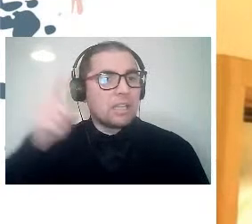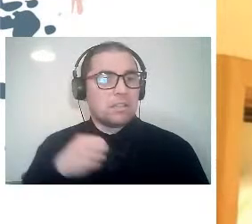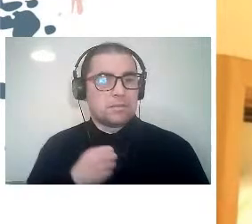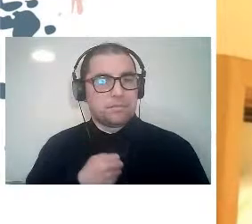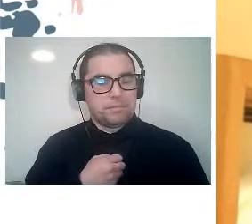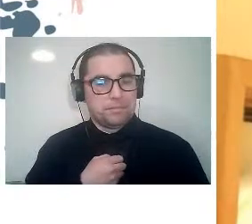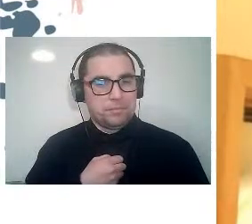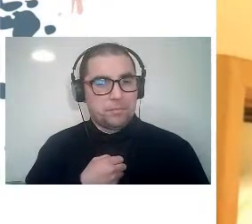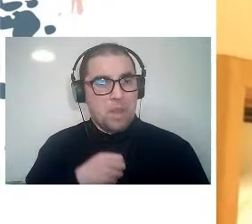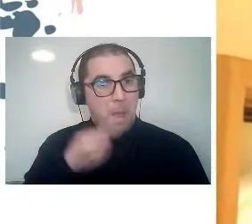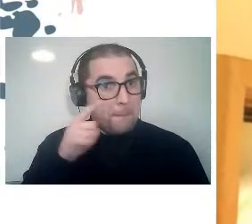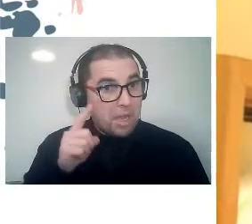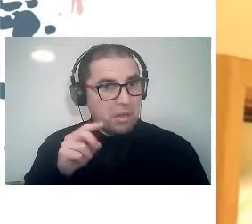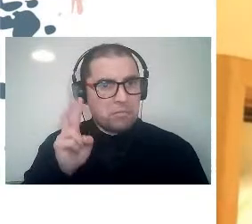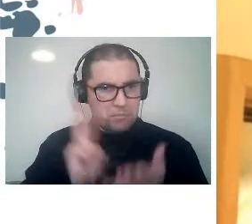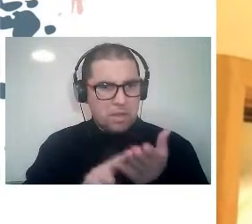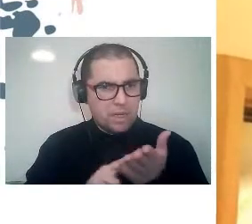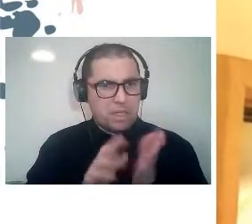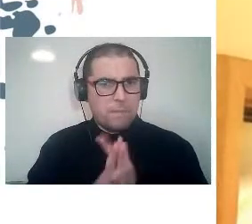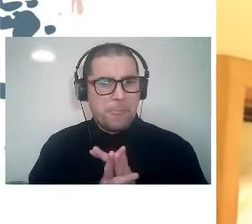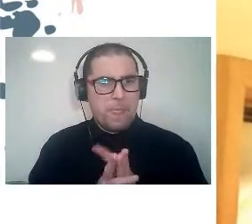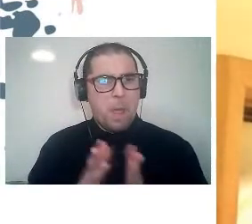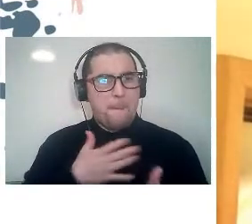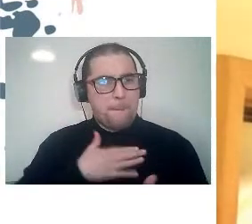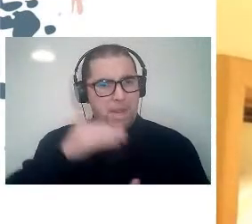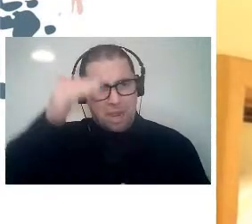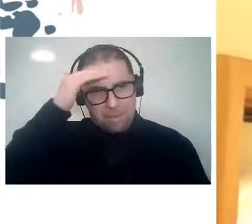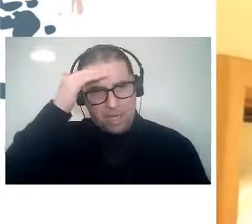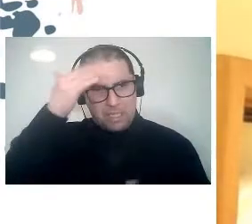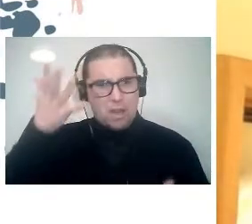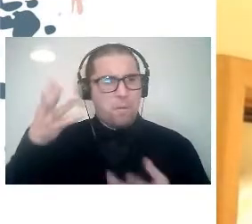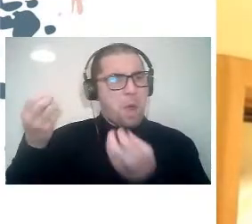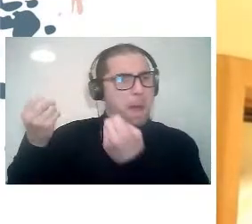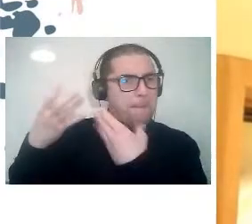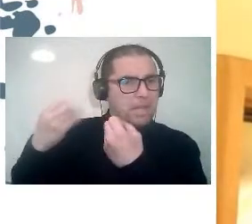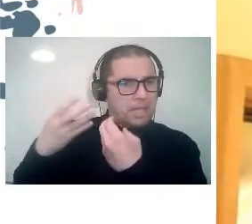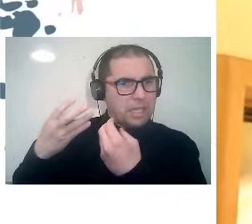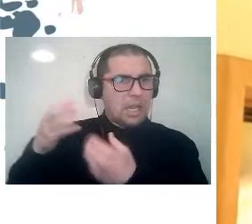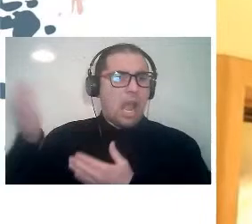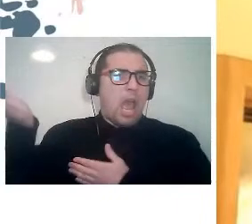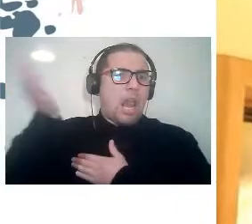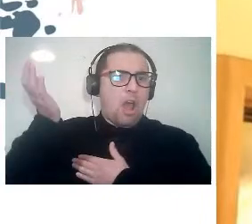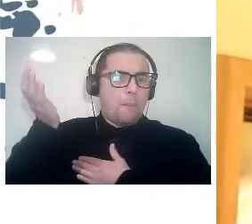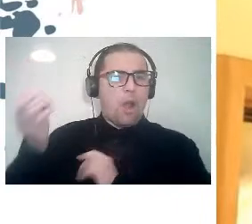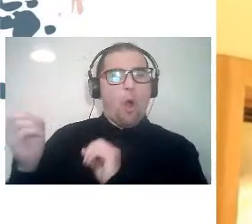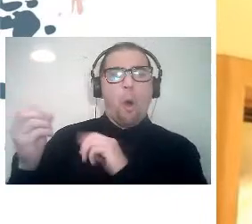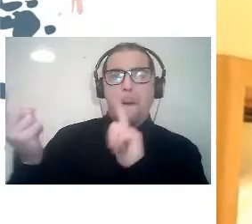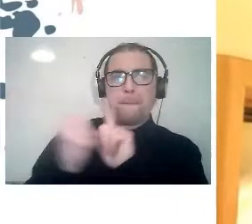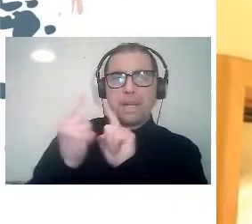But the truth is that as a training experience, participation in an opera